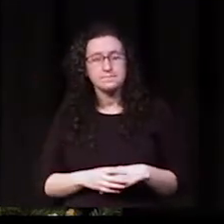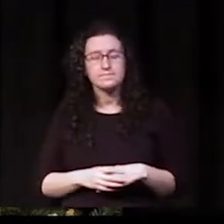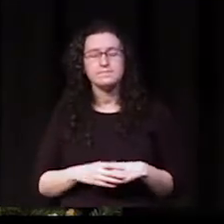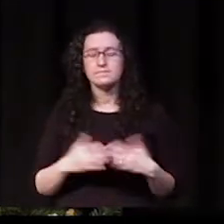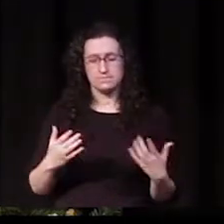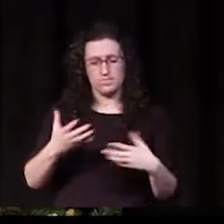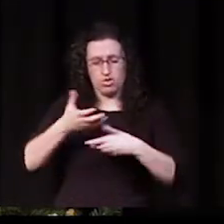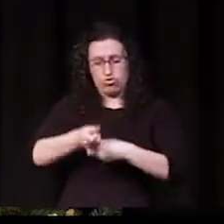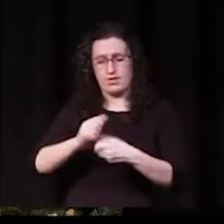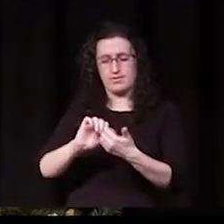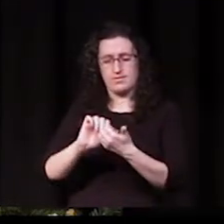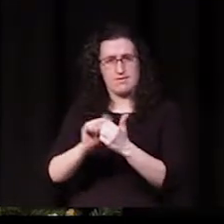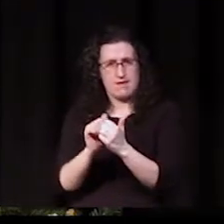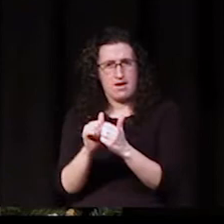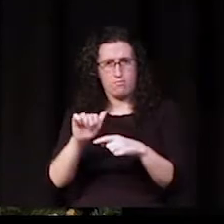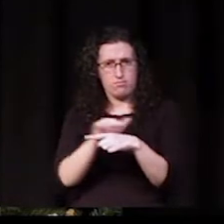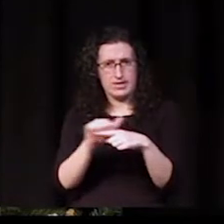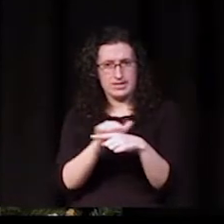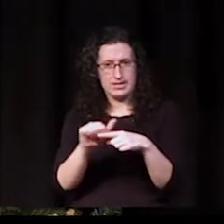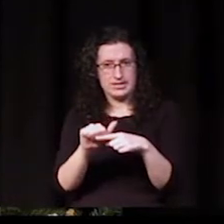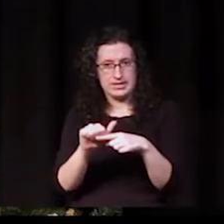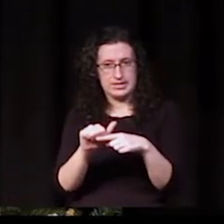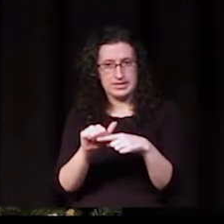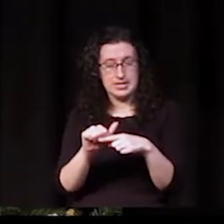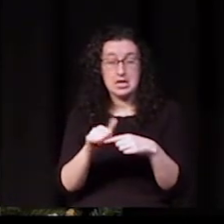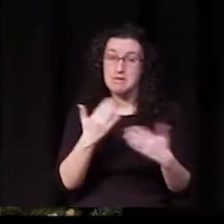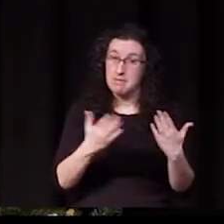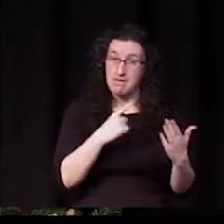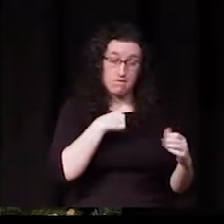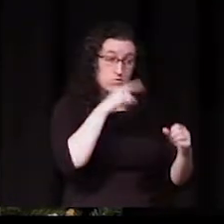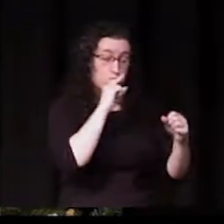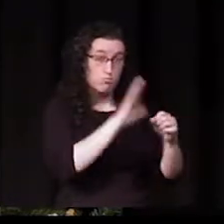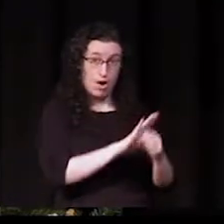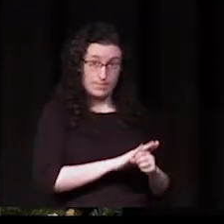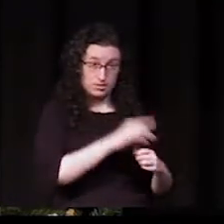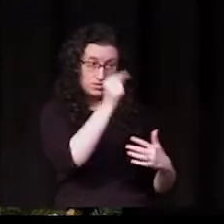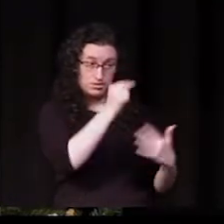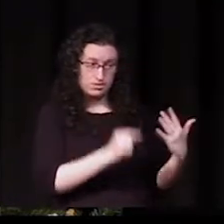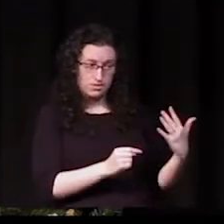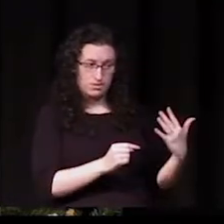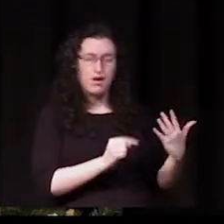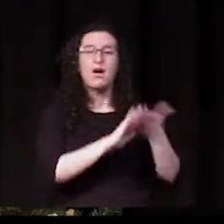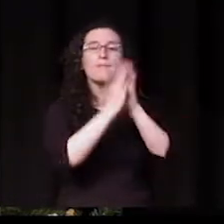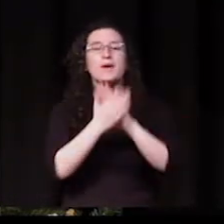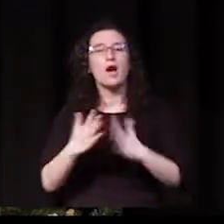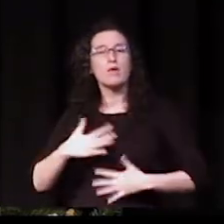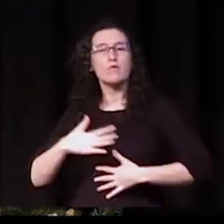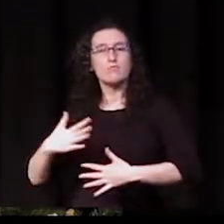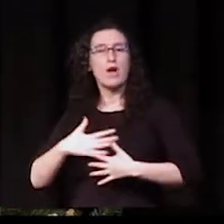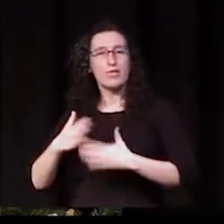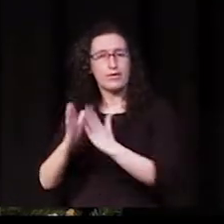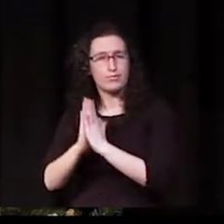I wonder if one way might be to turn these promises into a breath prayer. So whether they're some of the promises I've listed